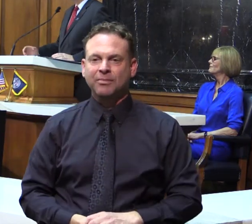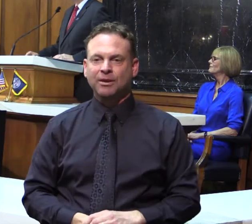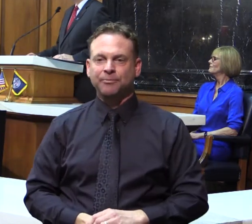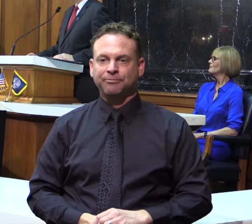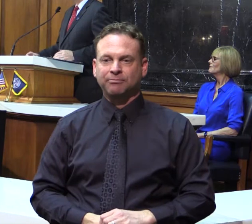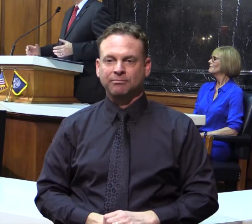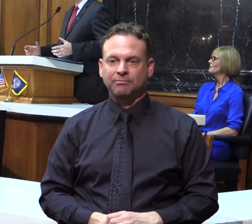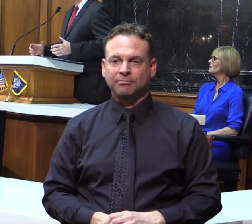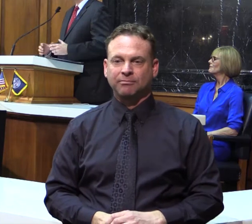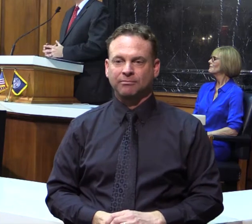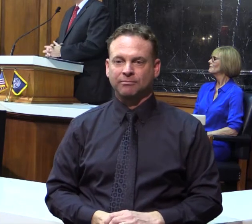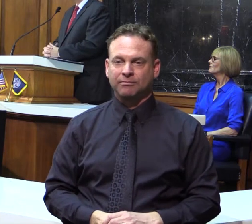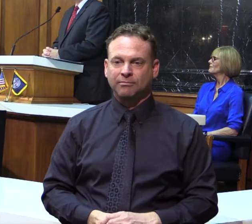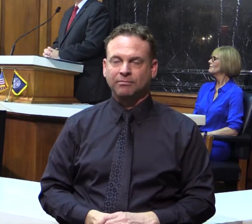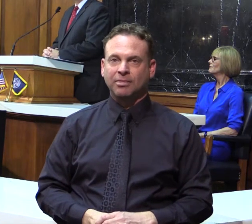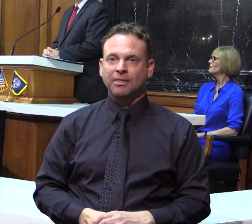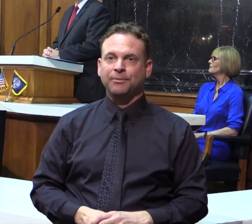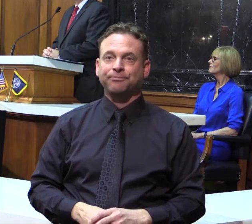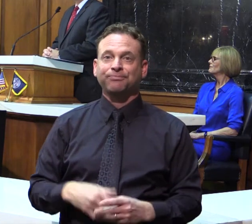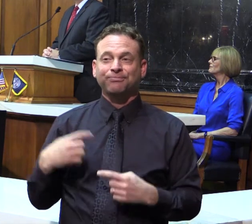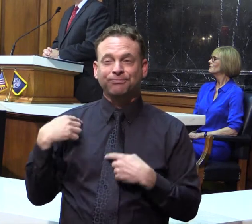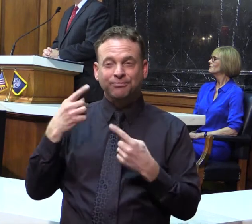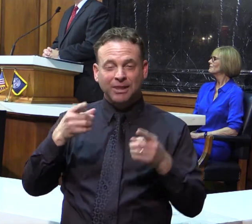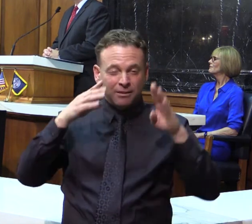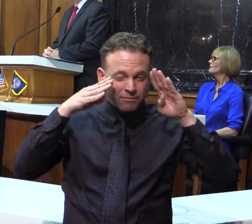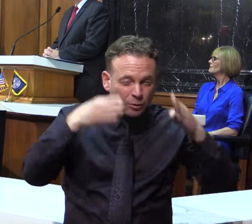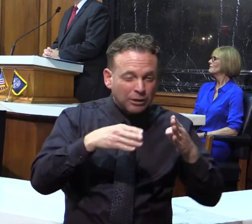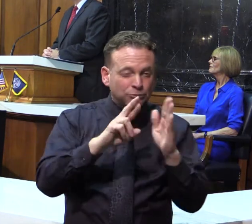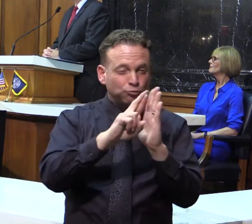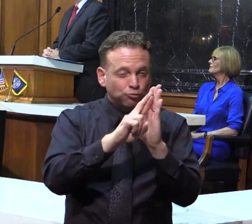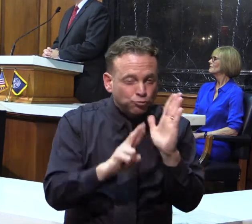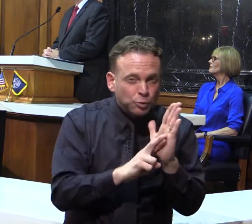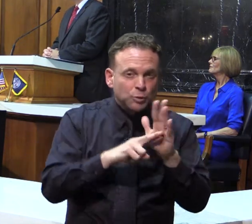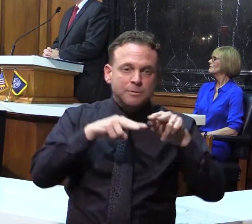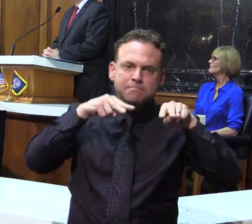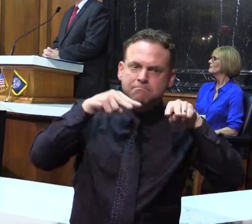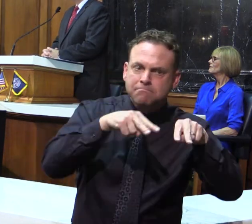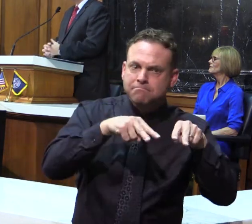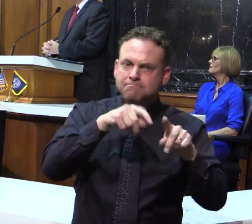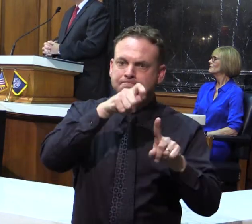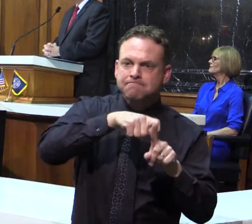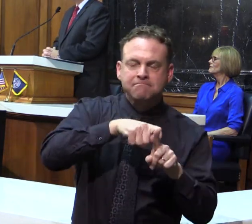Late last year, Indiana’s State Board of Education took a crucial step by approving